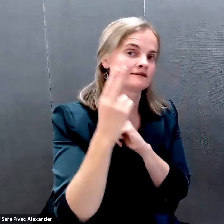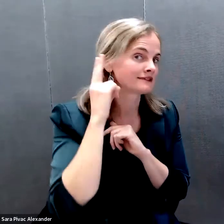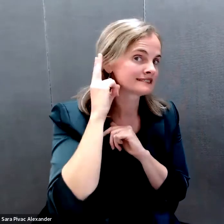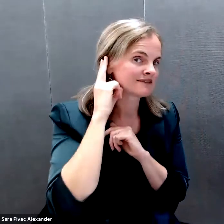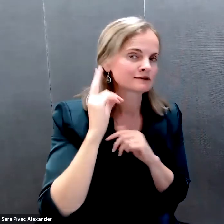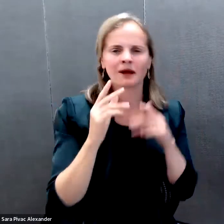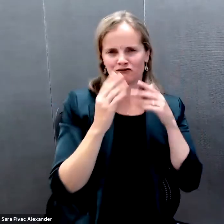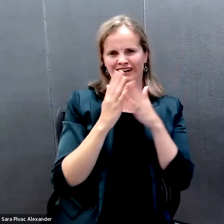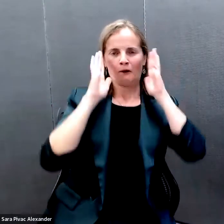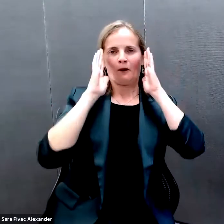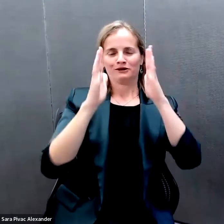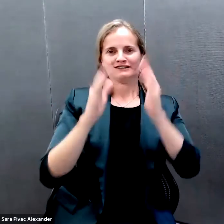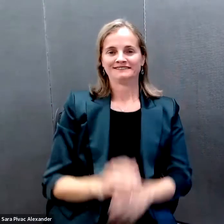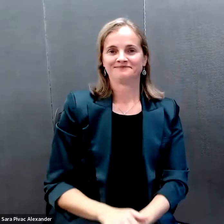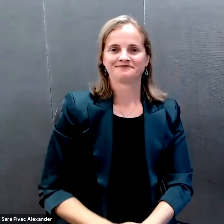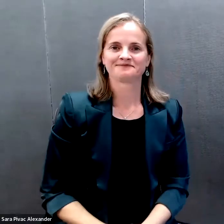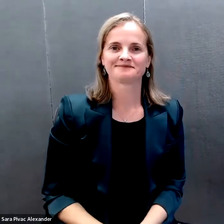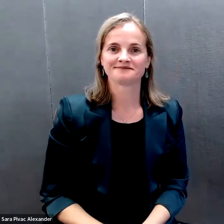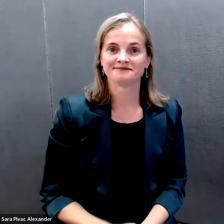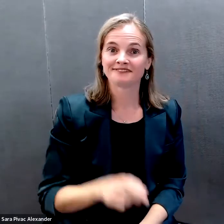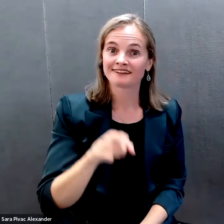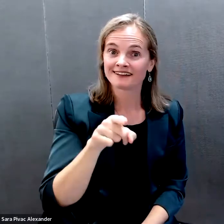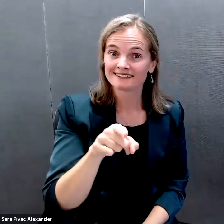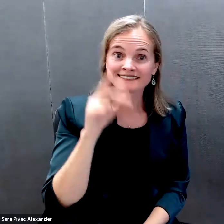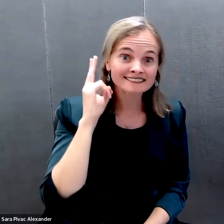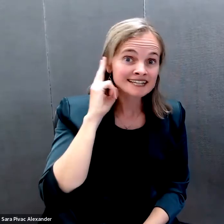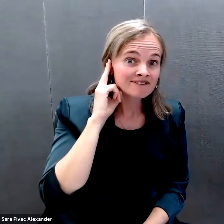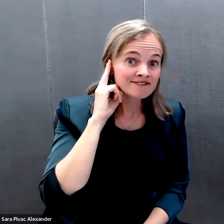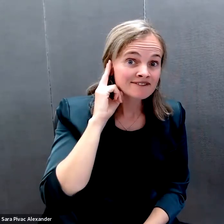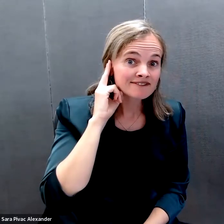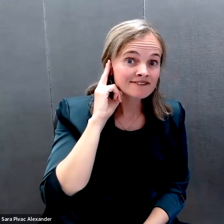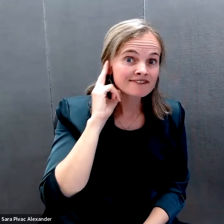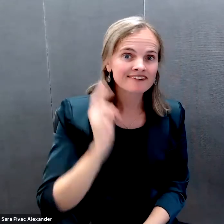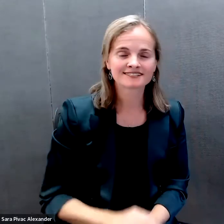using this two-fingered handshape again I'll do it straight on here are you deaf